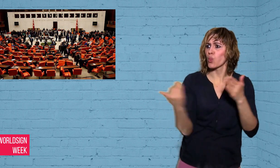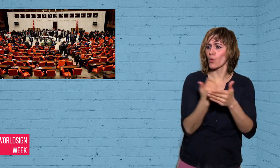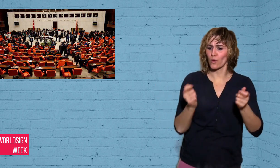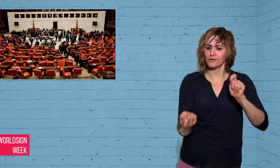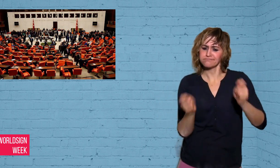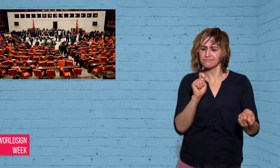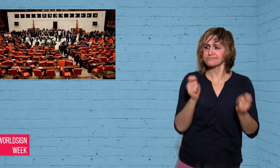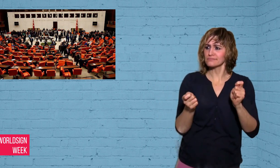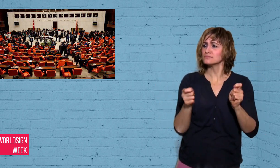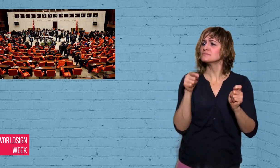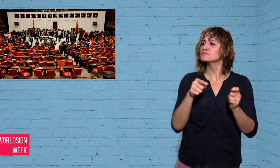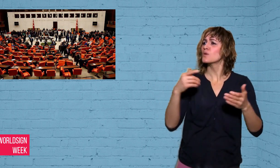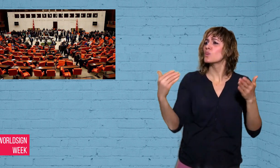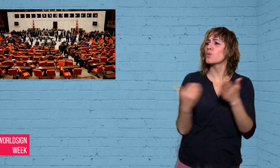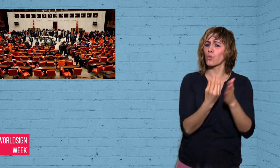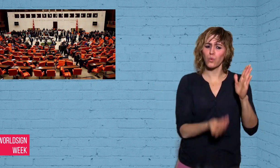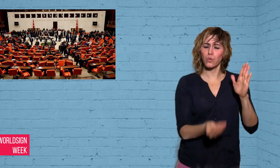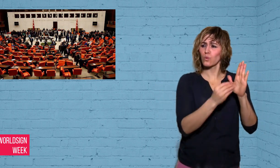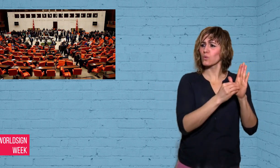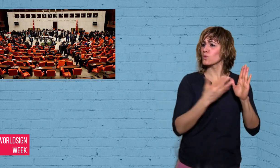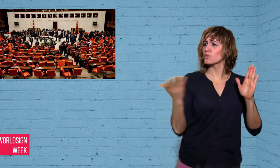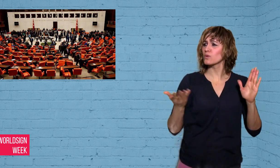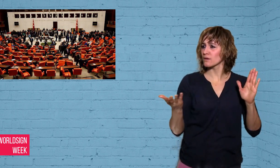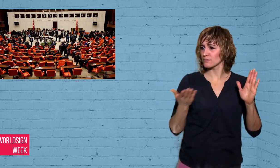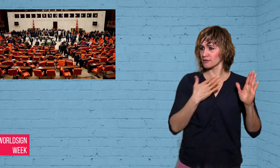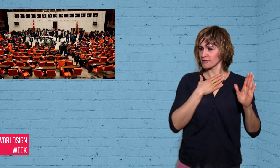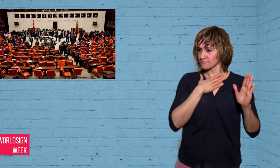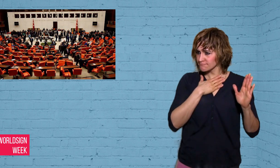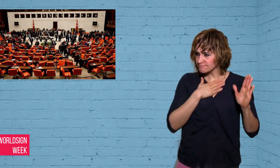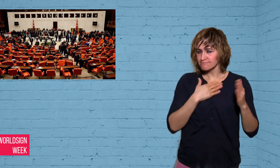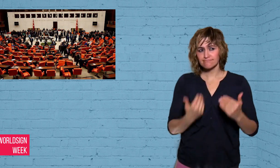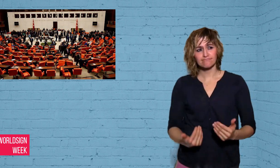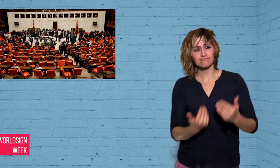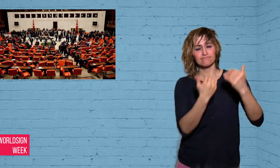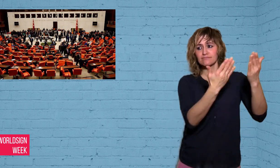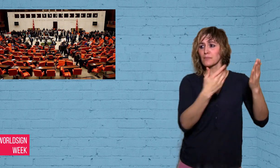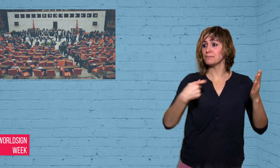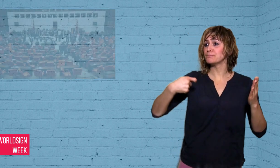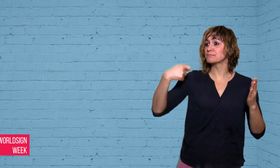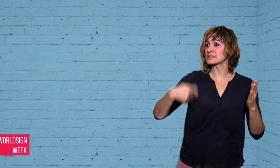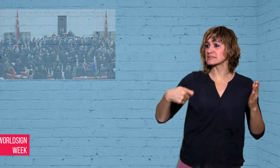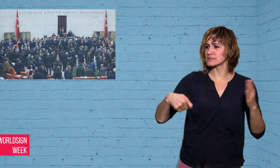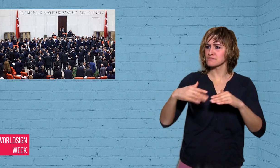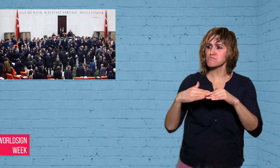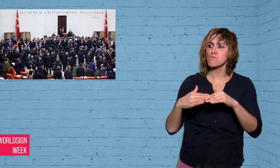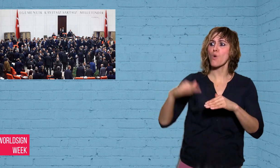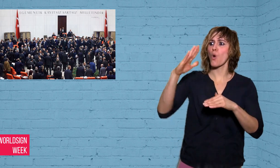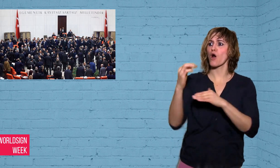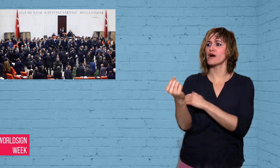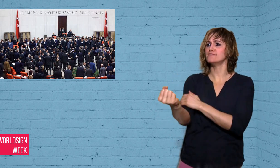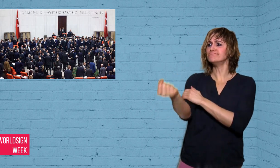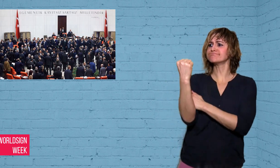would grant President Erdogan executive